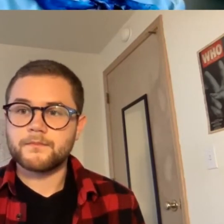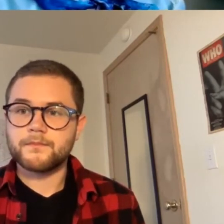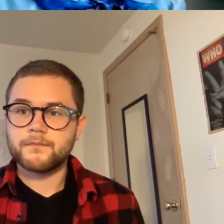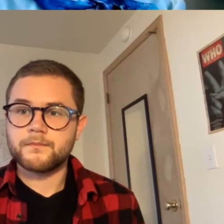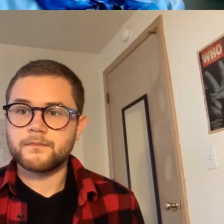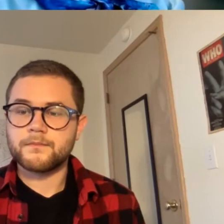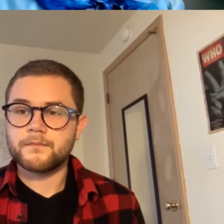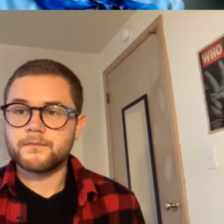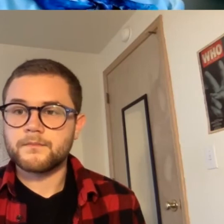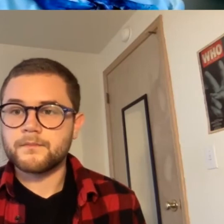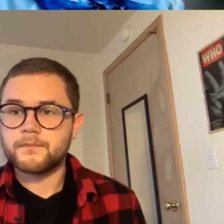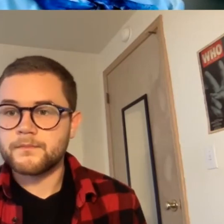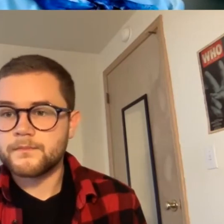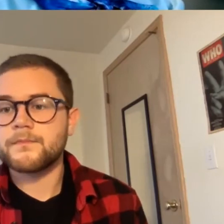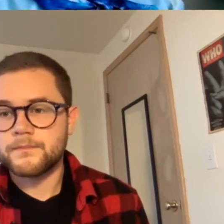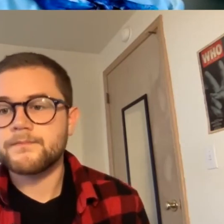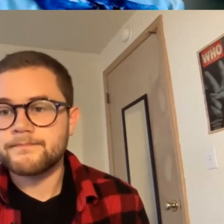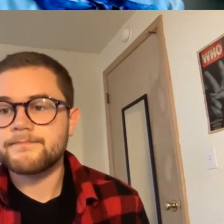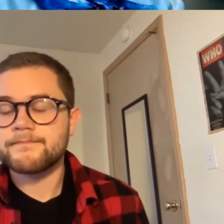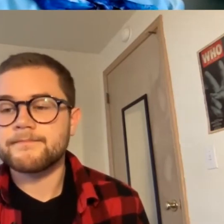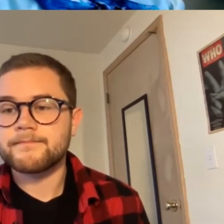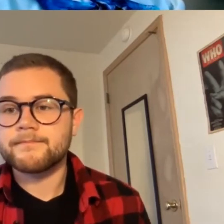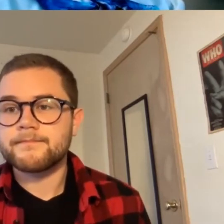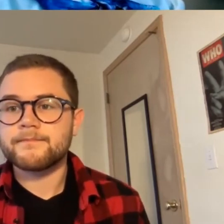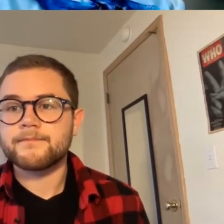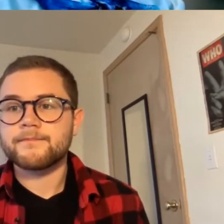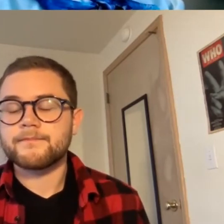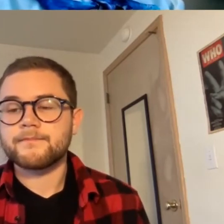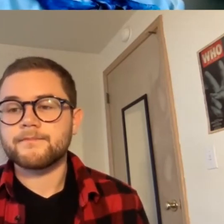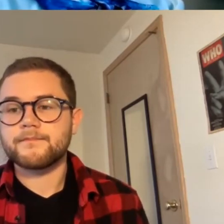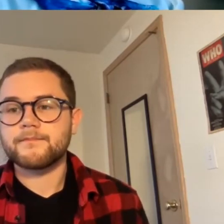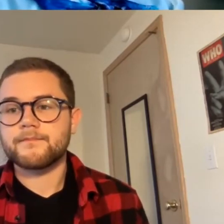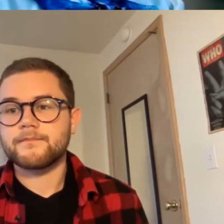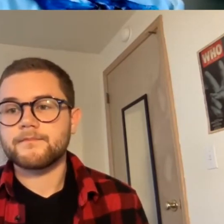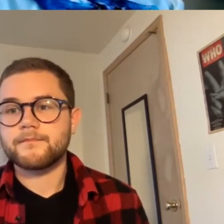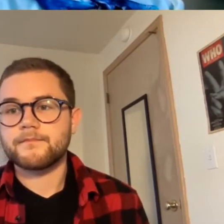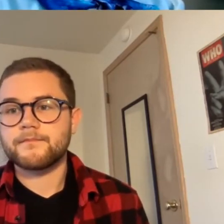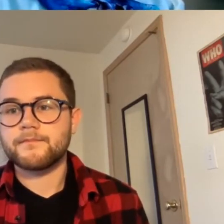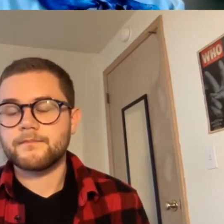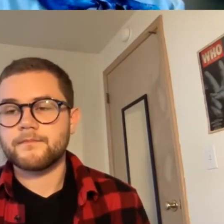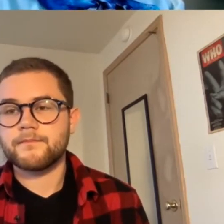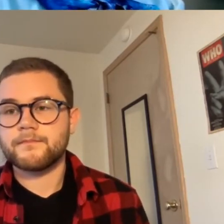Caleb probably has some notes as well about things that were said.